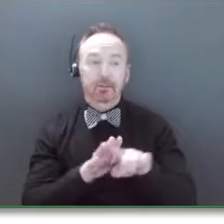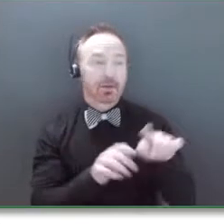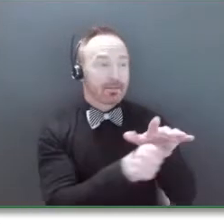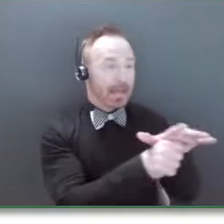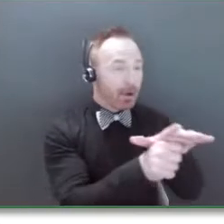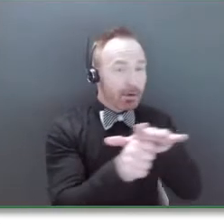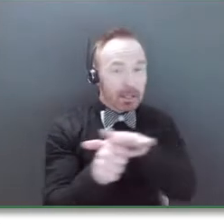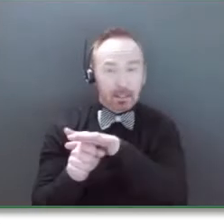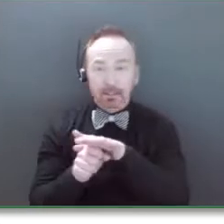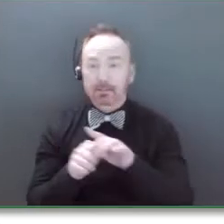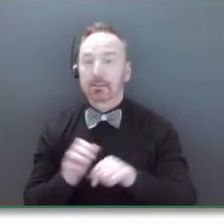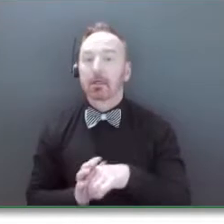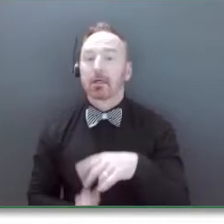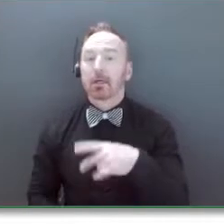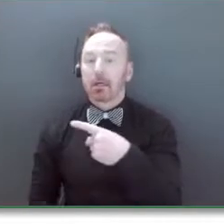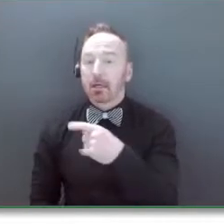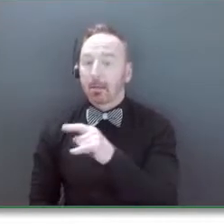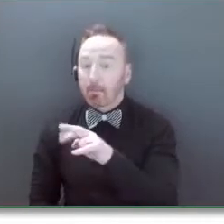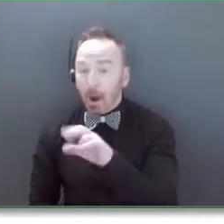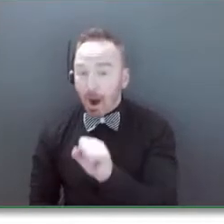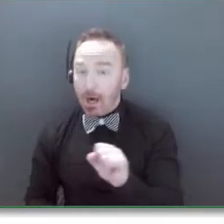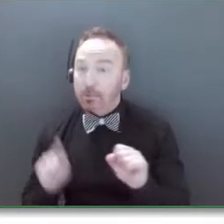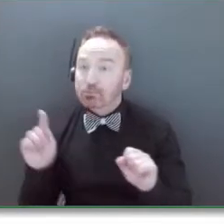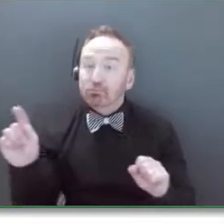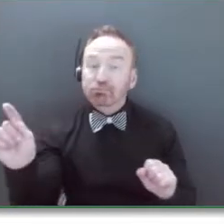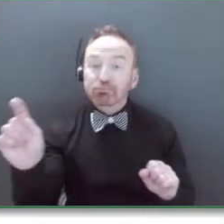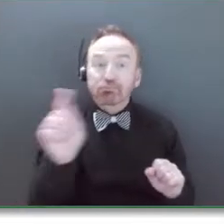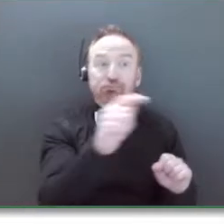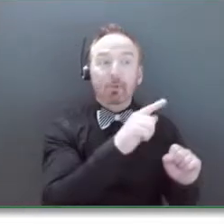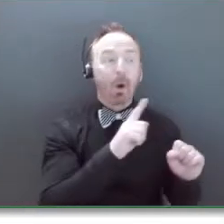We've had also many enthusiastic outdoors types who have taken the trail